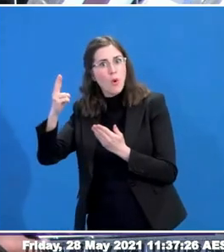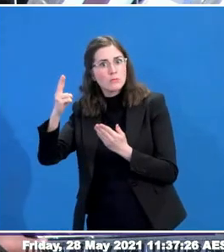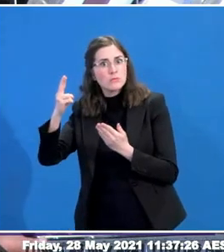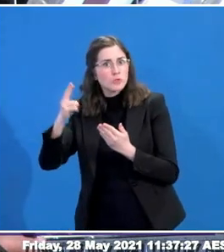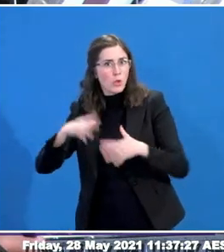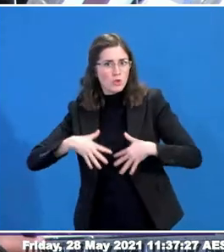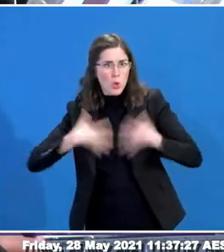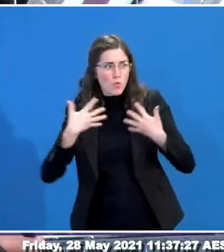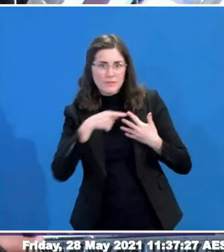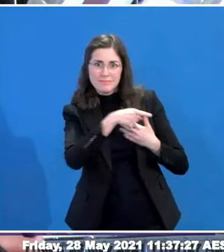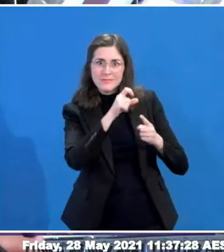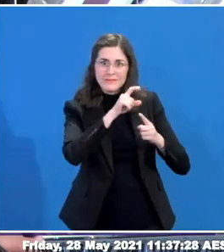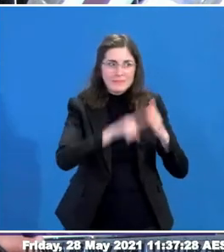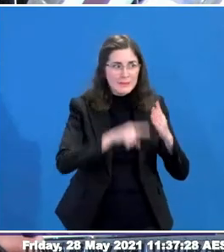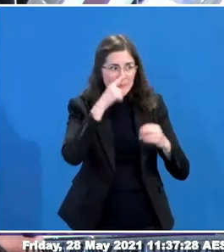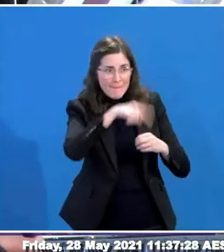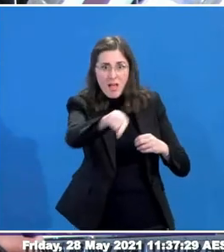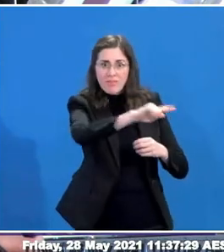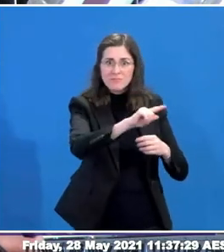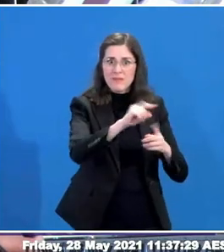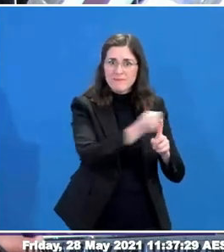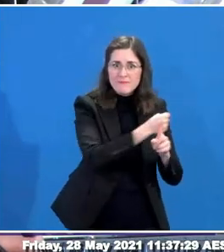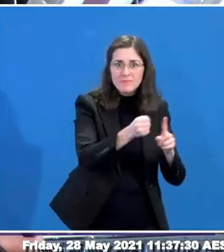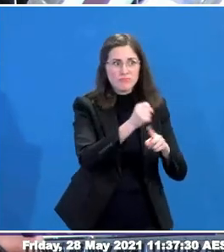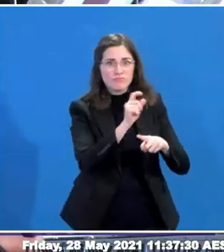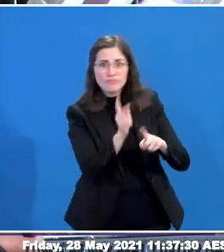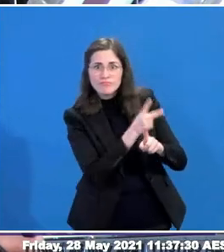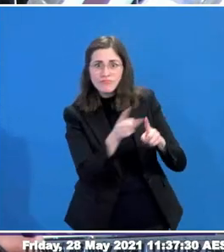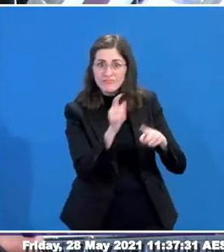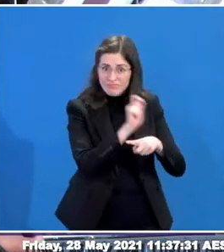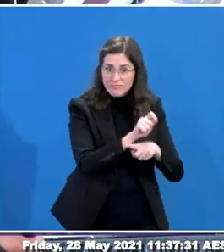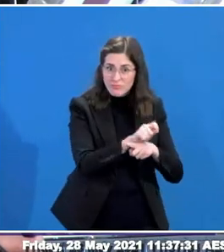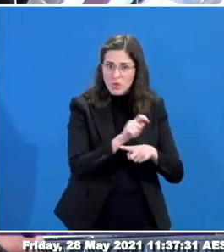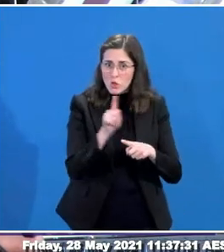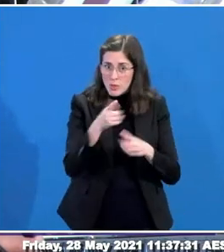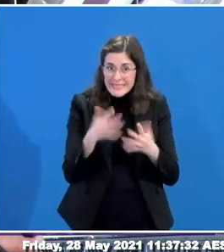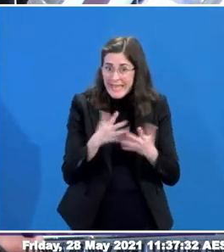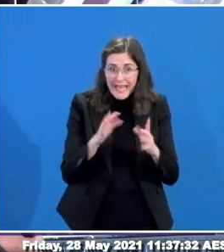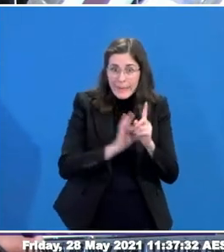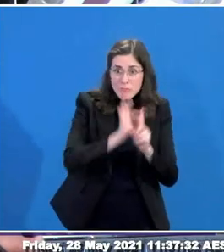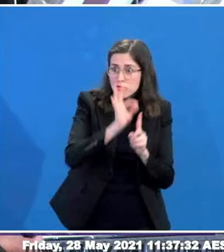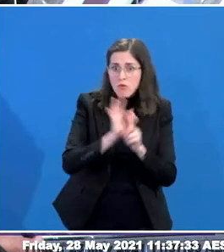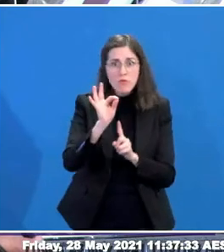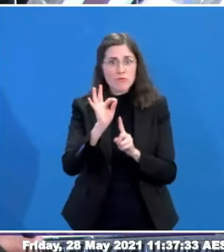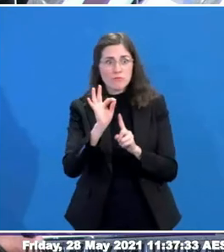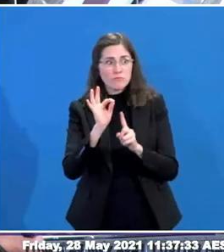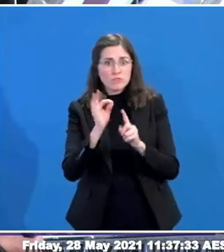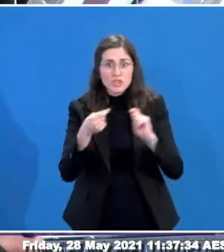and/or abuse, neglect or exploitation of the disability service users following